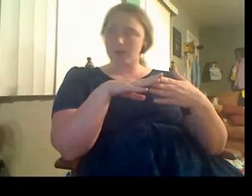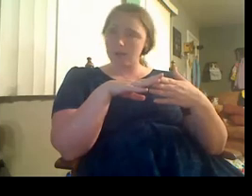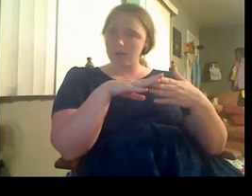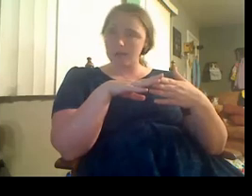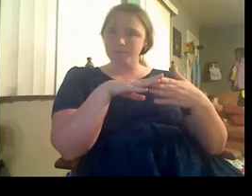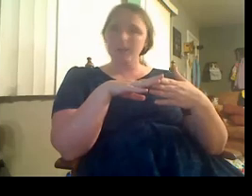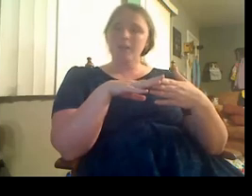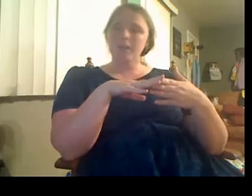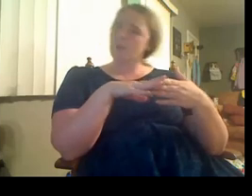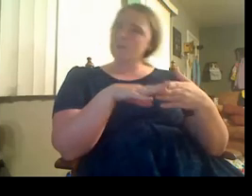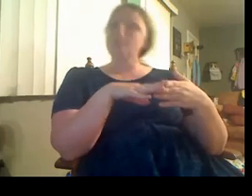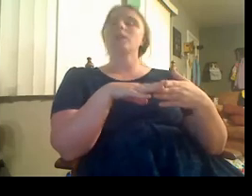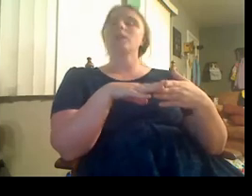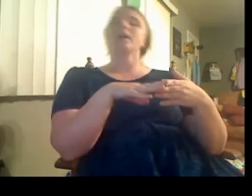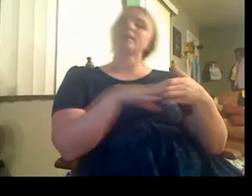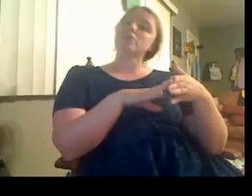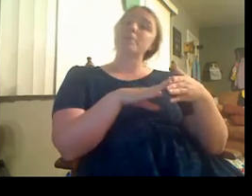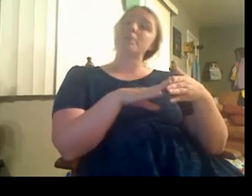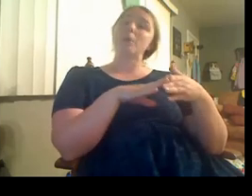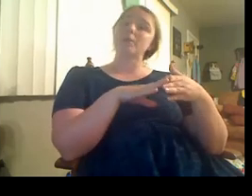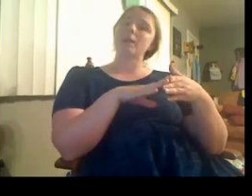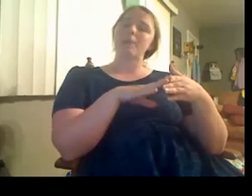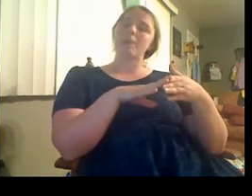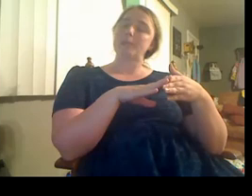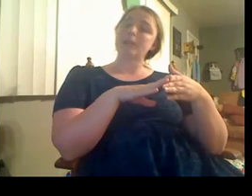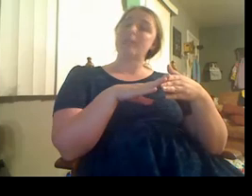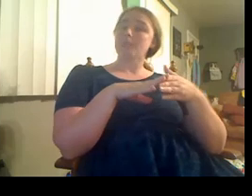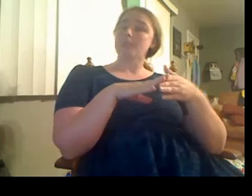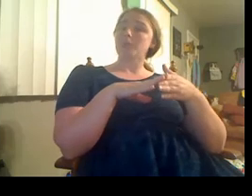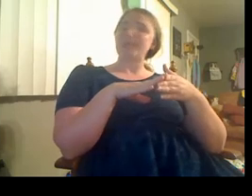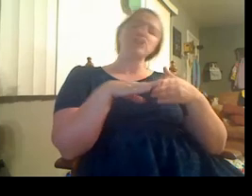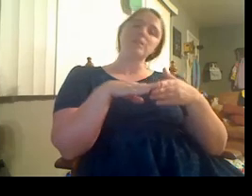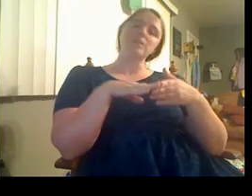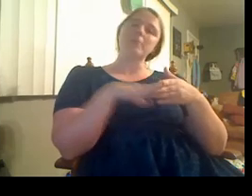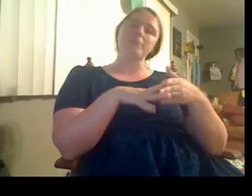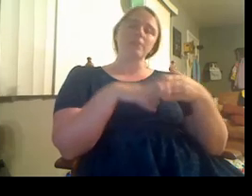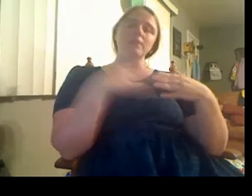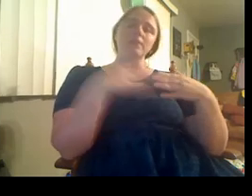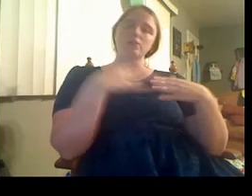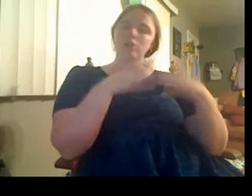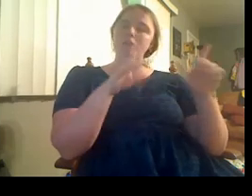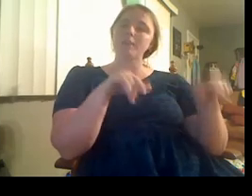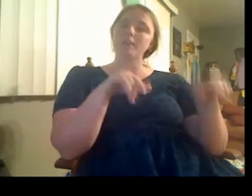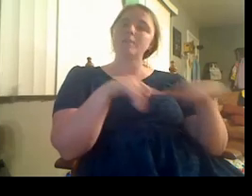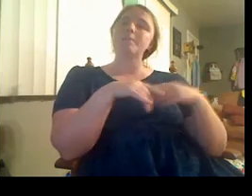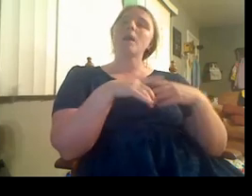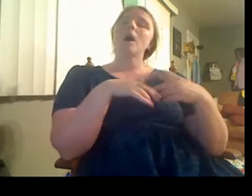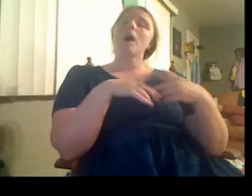If they're not posted online they should be posted in a publicly available location sometimes outside the district office.